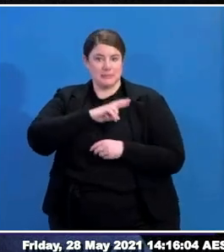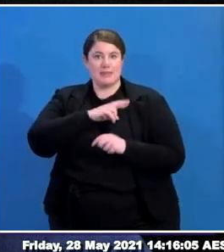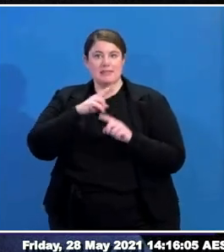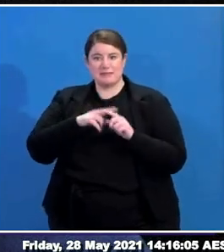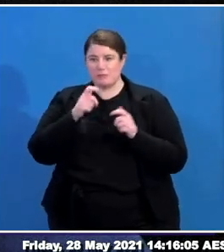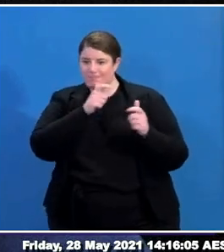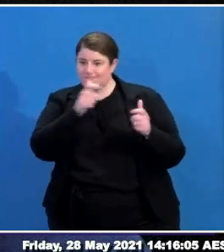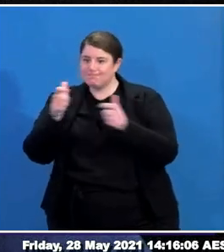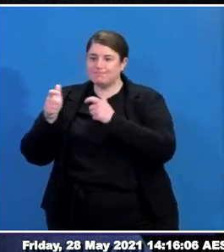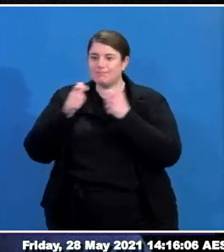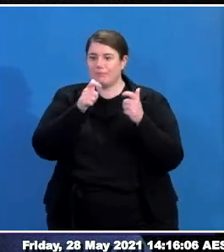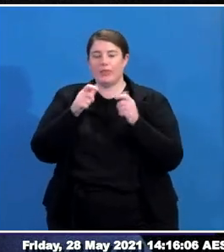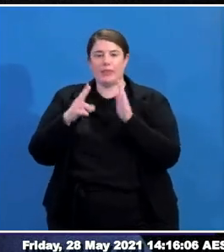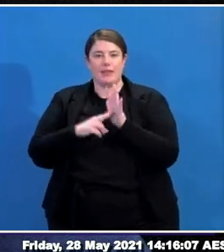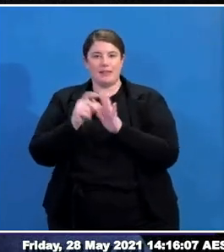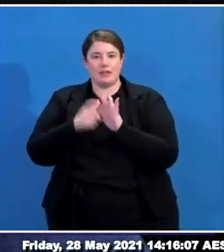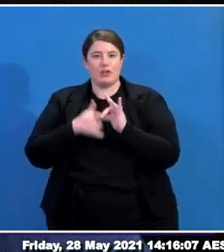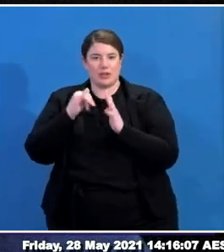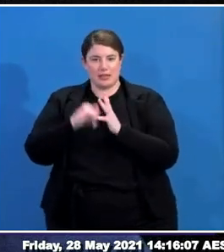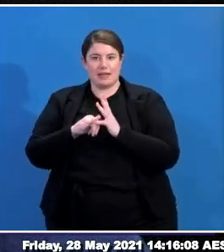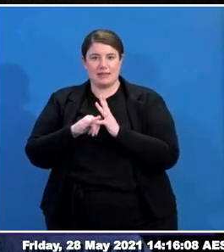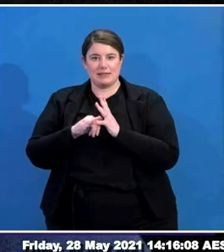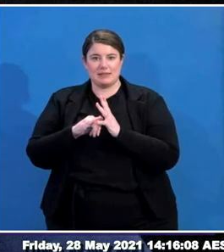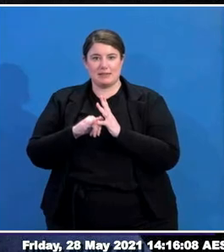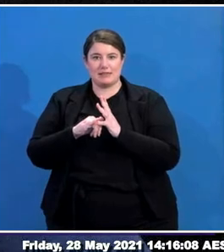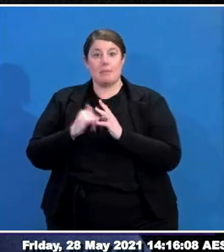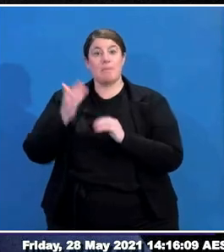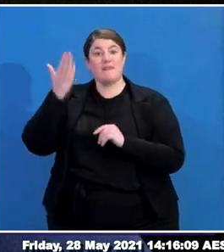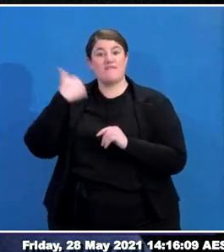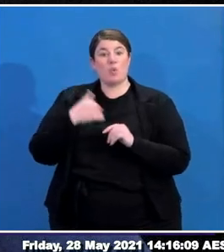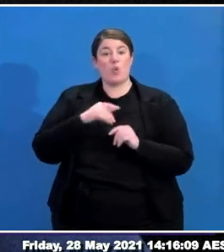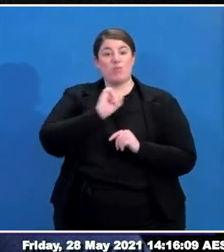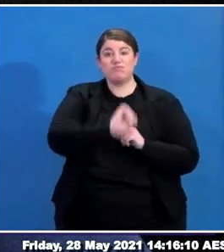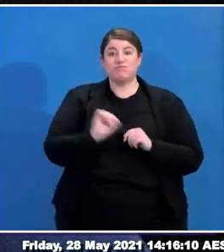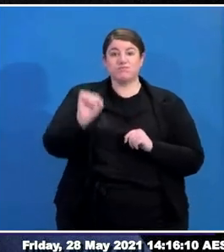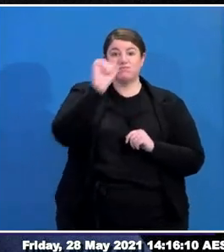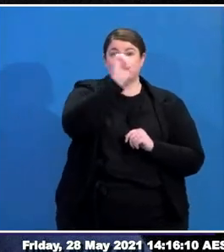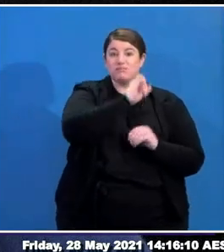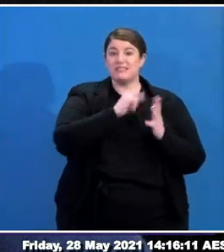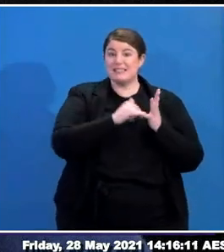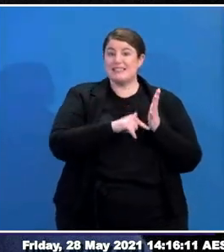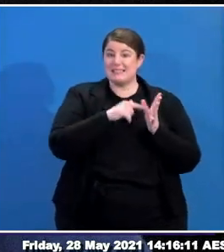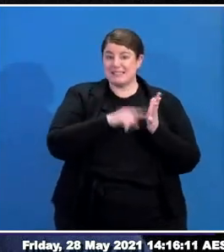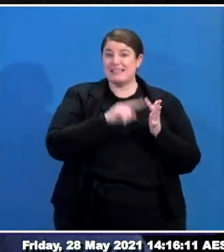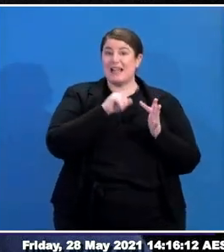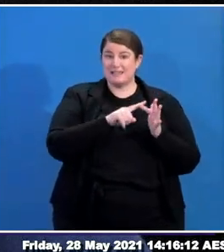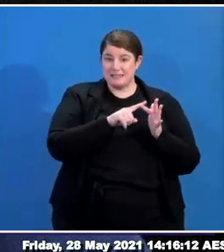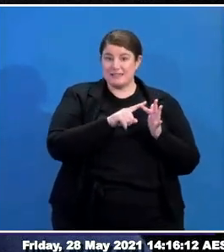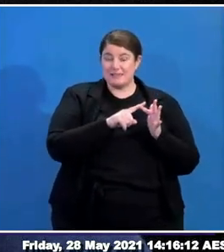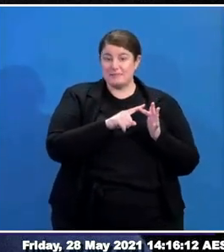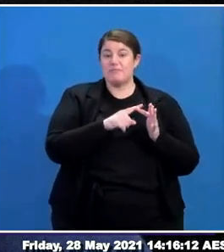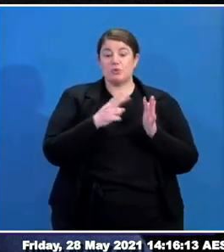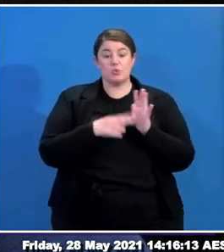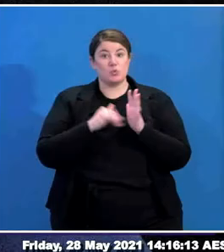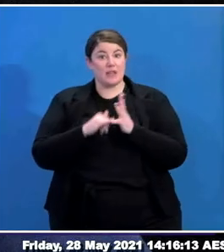safeguarding in the NDIS from States and Territories in three phases: NSW and SA